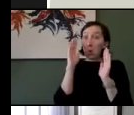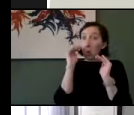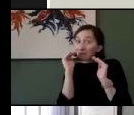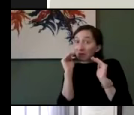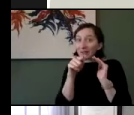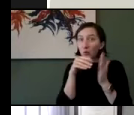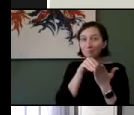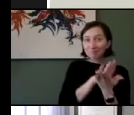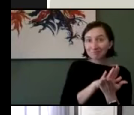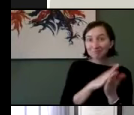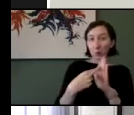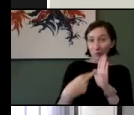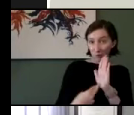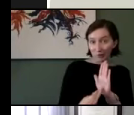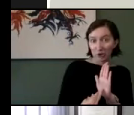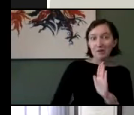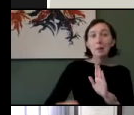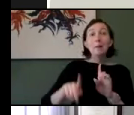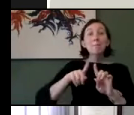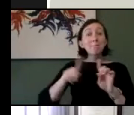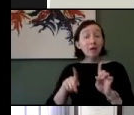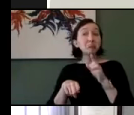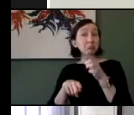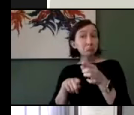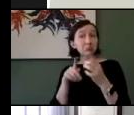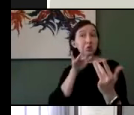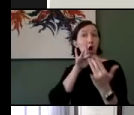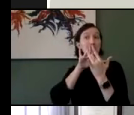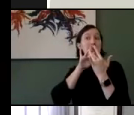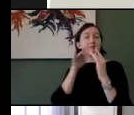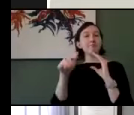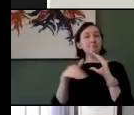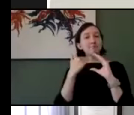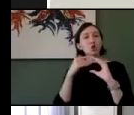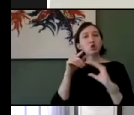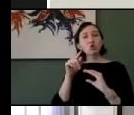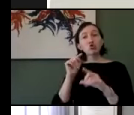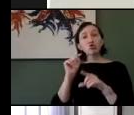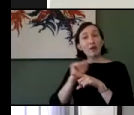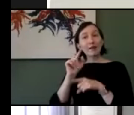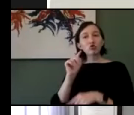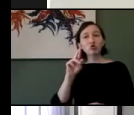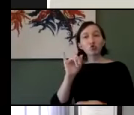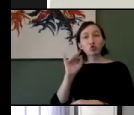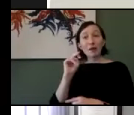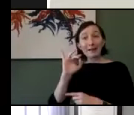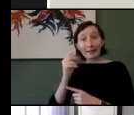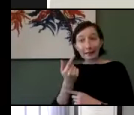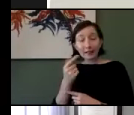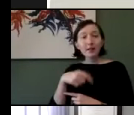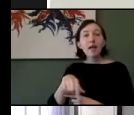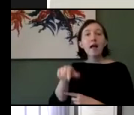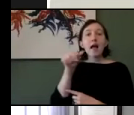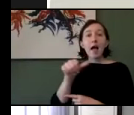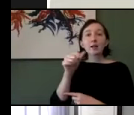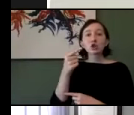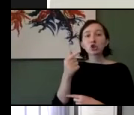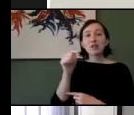reach out to us at training@GATFL.gatech.edu.